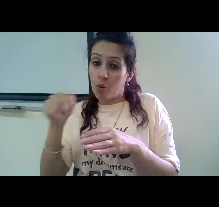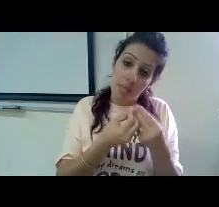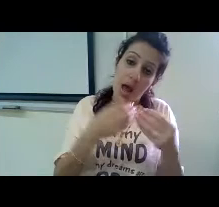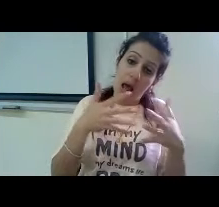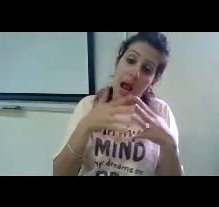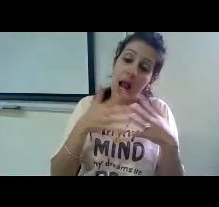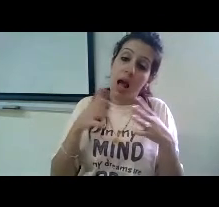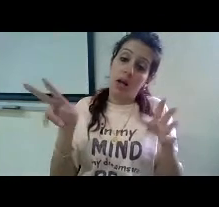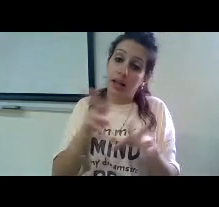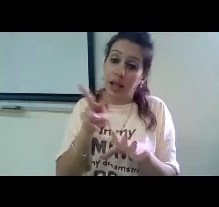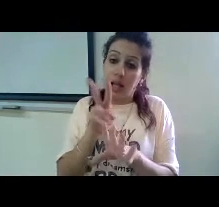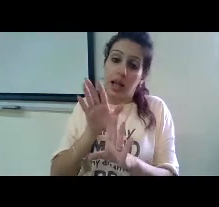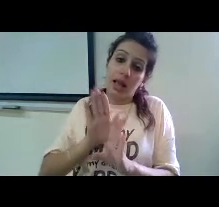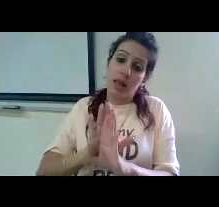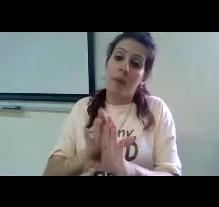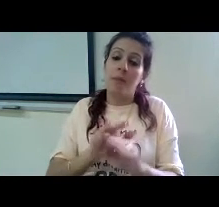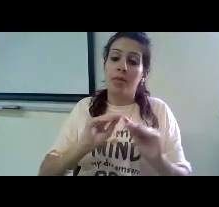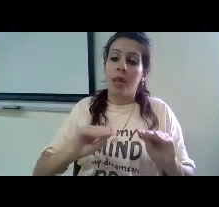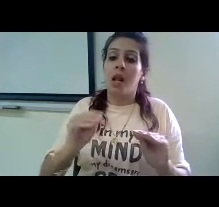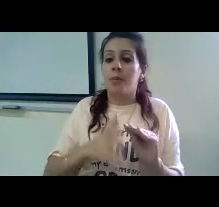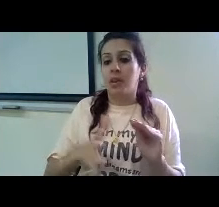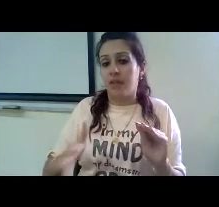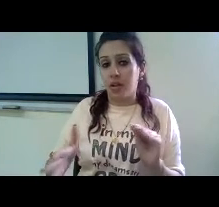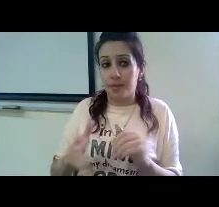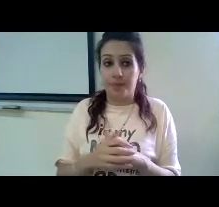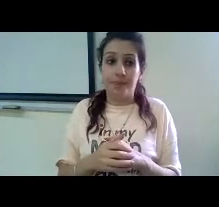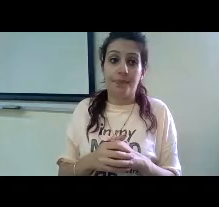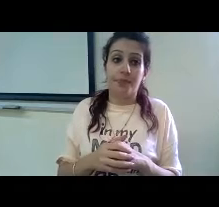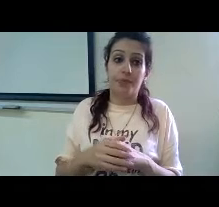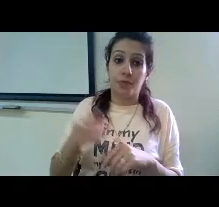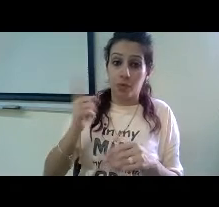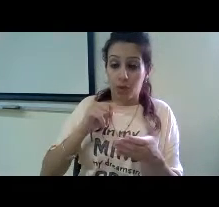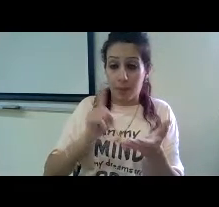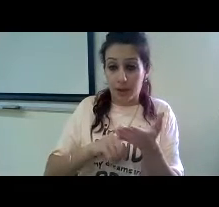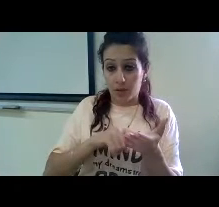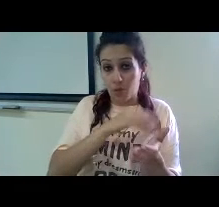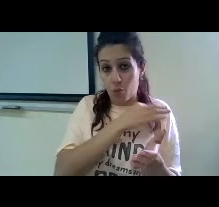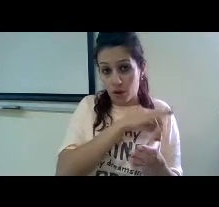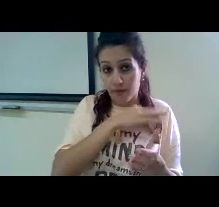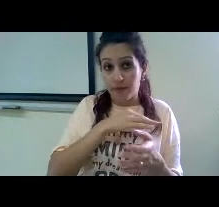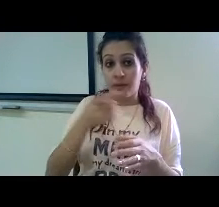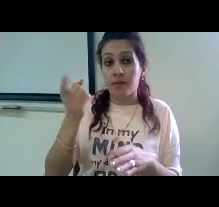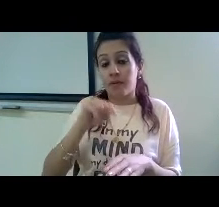And this is something that needs to change in the current world because